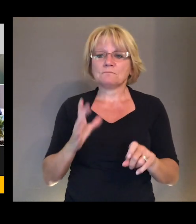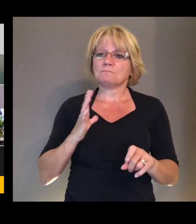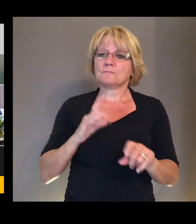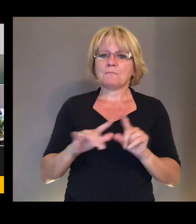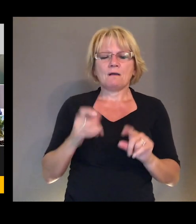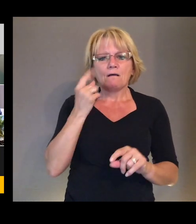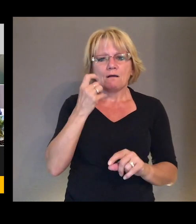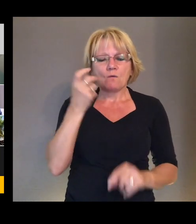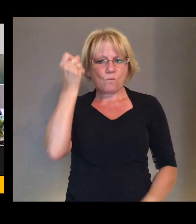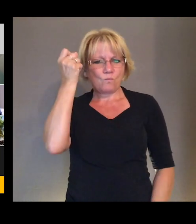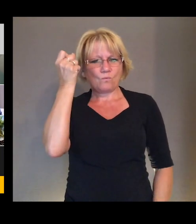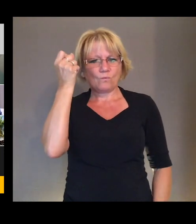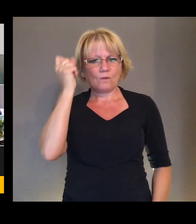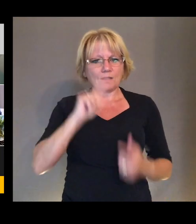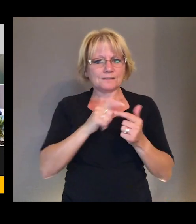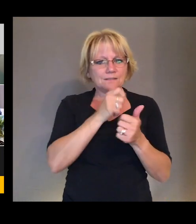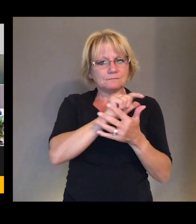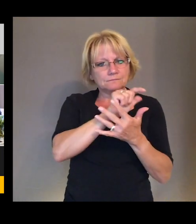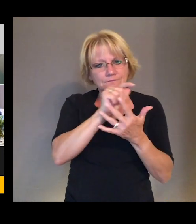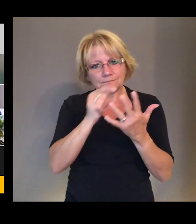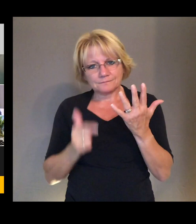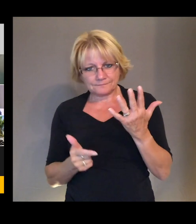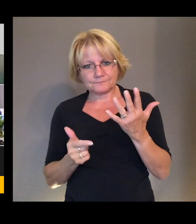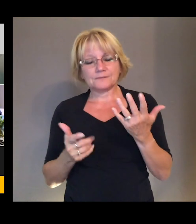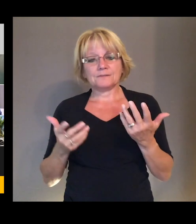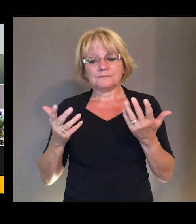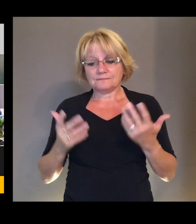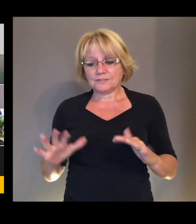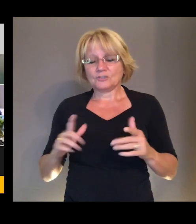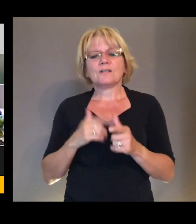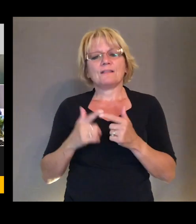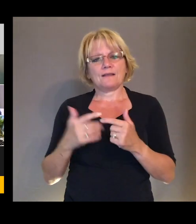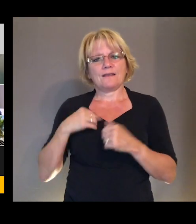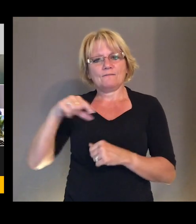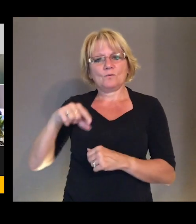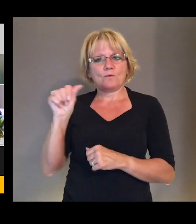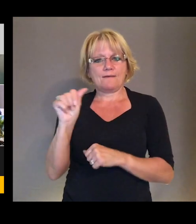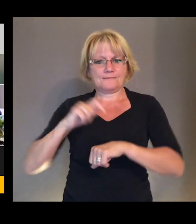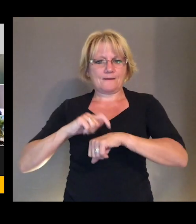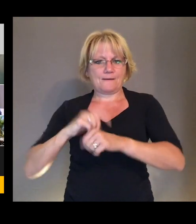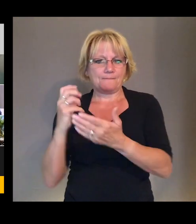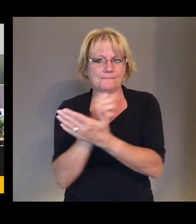but I will not go to your questions until every analyst has spoke first, and when we get to that Q&A section.